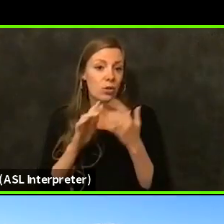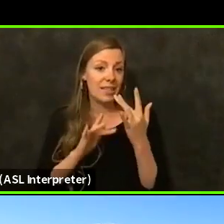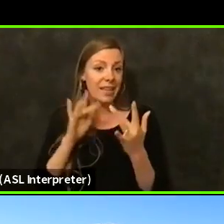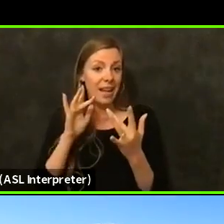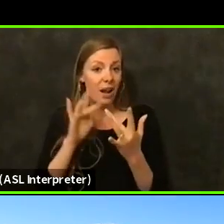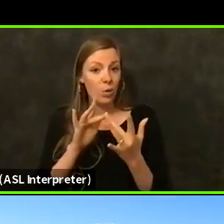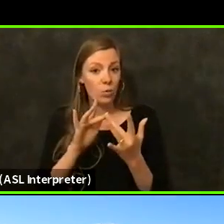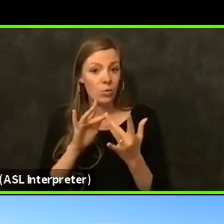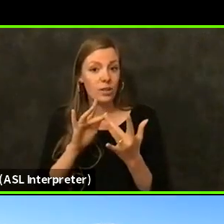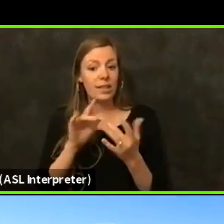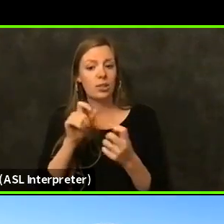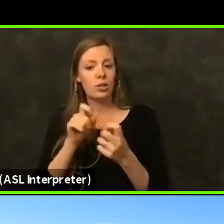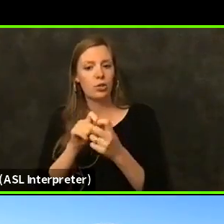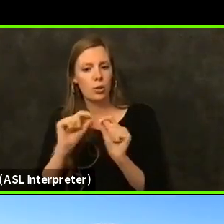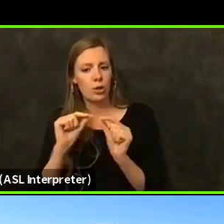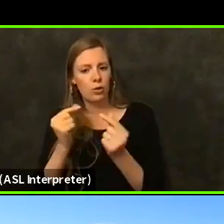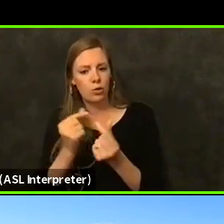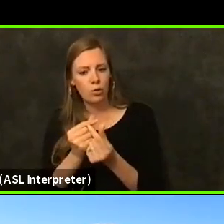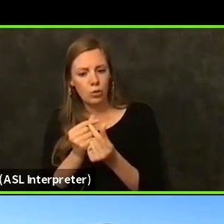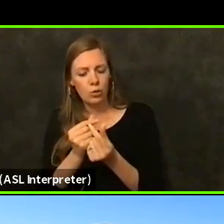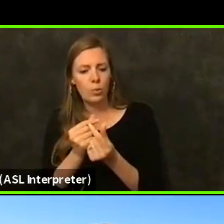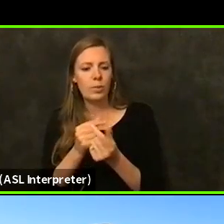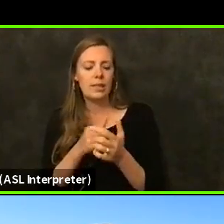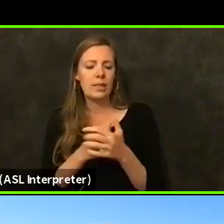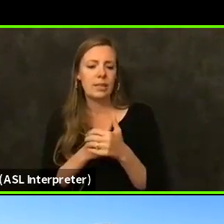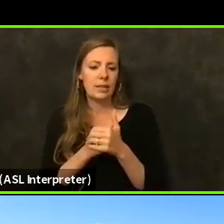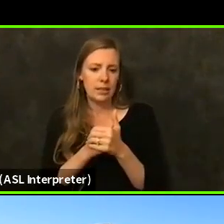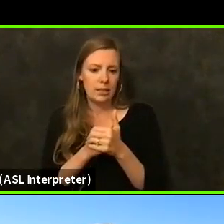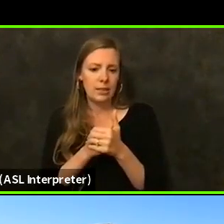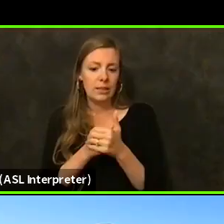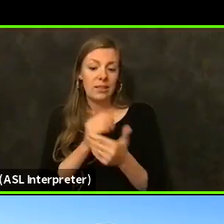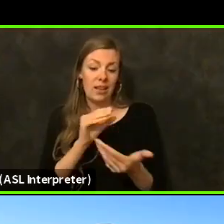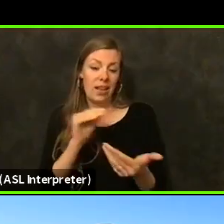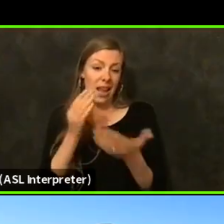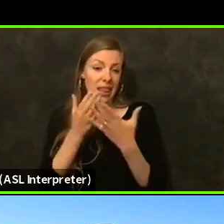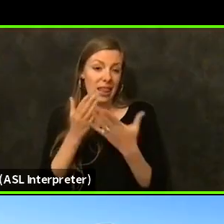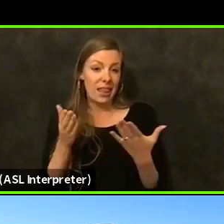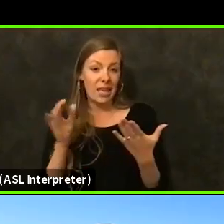to certain groups and sectors and things like so, for example, with the